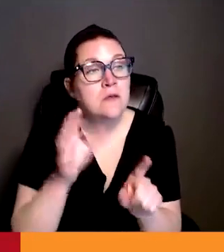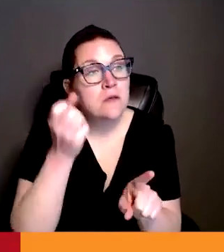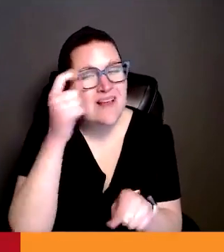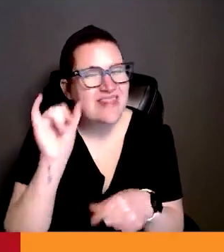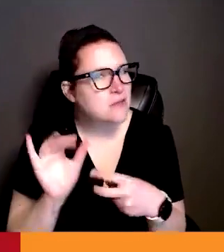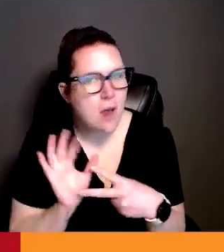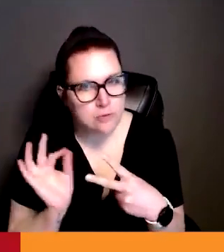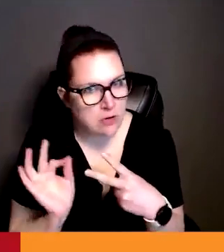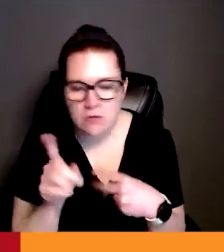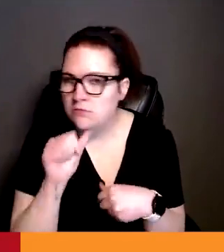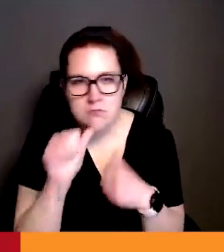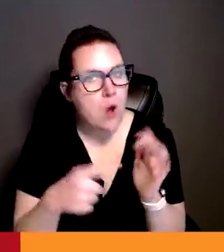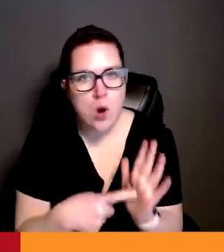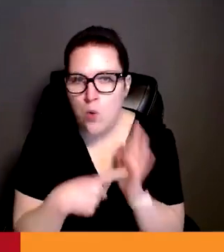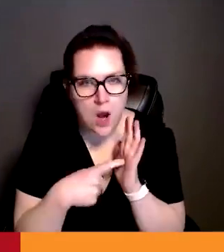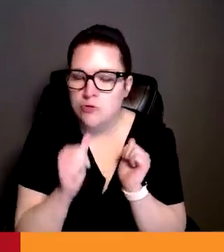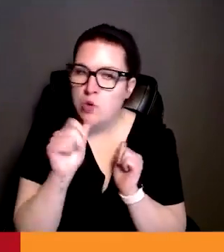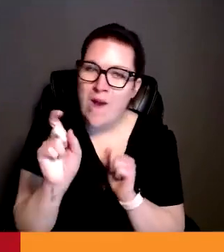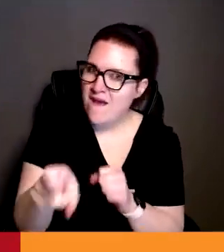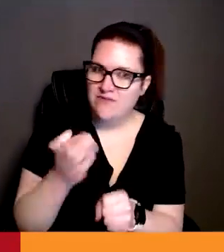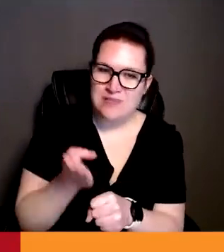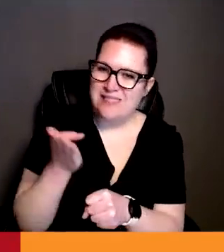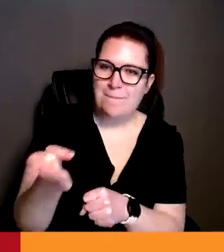You're not required to submit a letter of Intent to Apply.